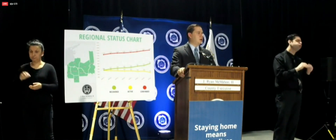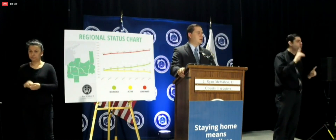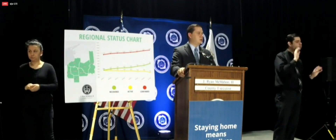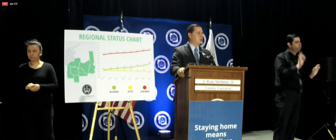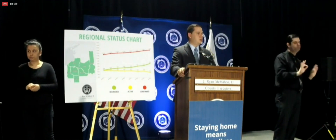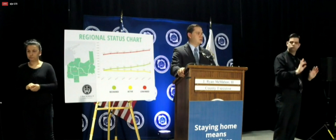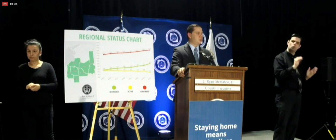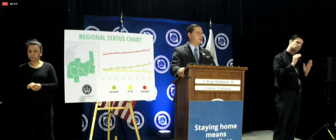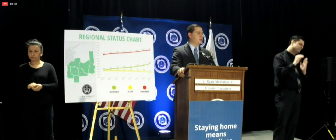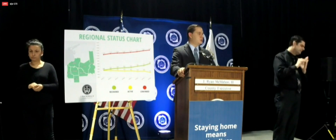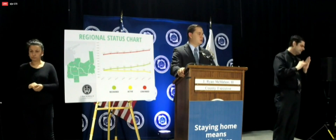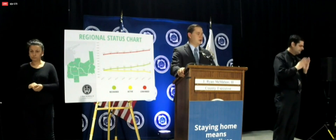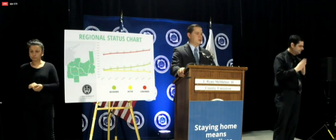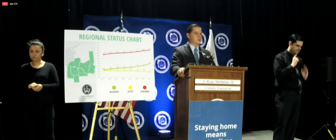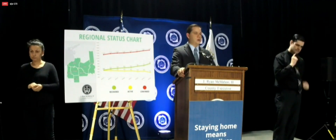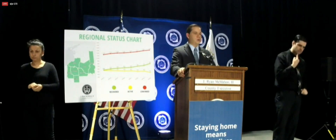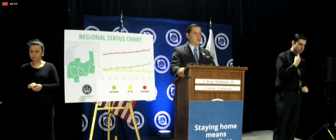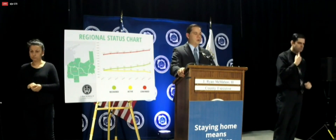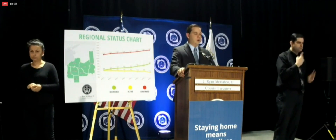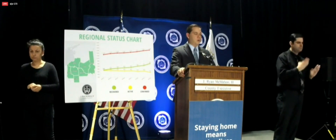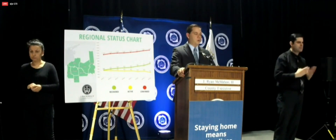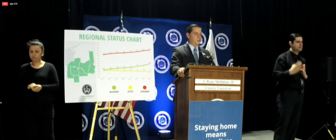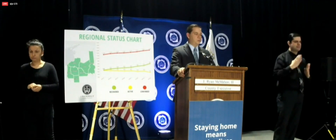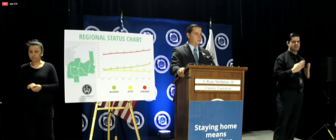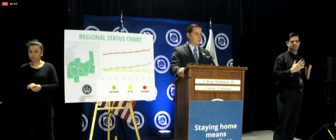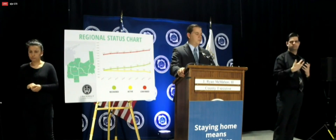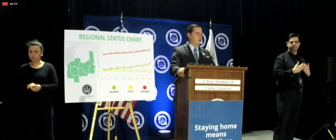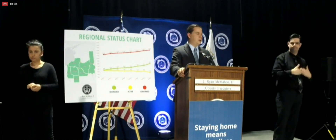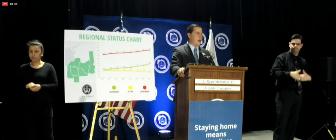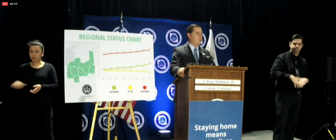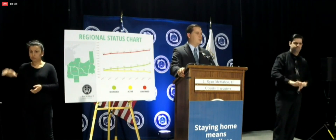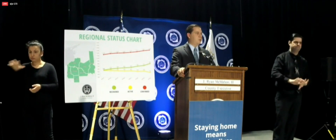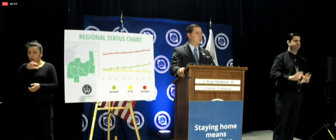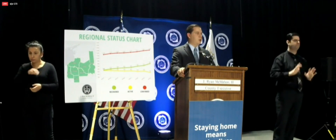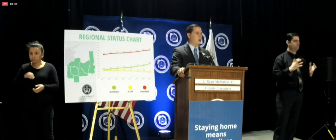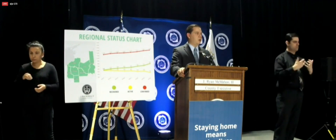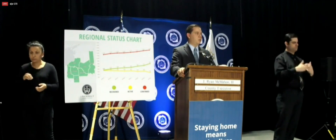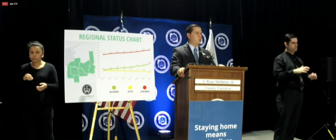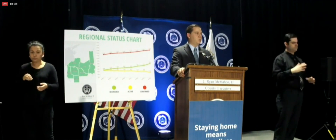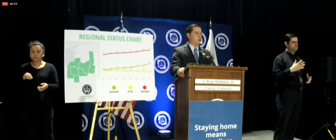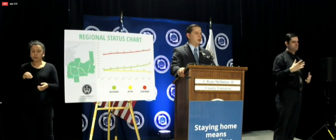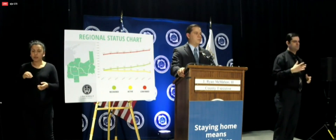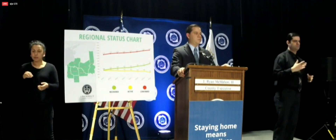VERY THOROUGH DOCUMENT TO THE STATE. AS THEY ARE LOOK AT THEIR OWN PROCESS AND THAT STARTS A CONVERSATION AND SOME IDEA